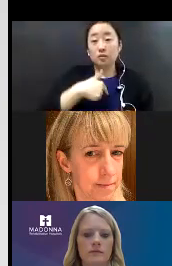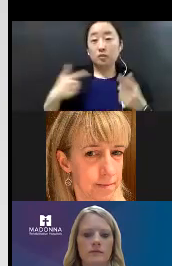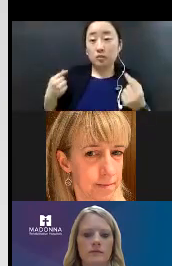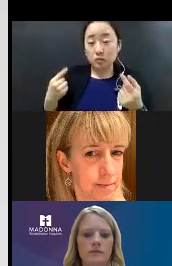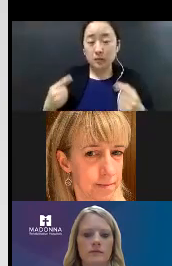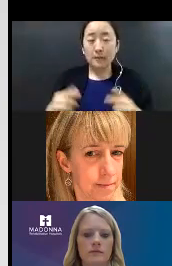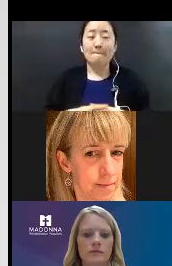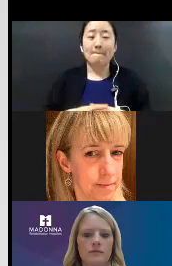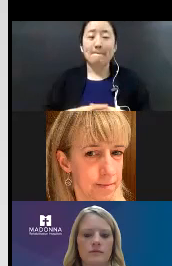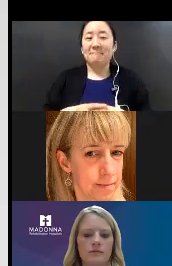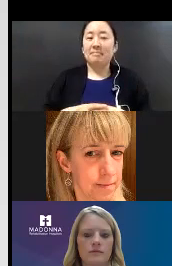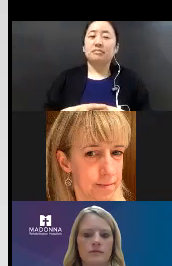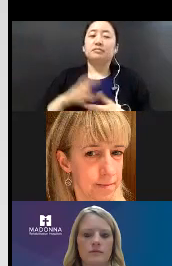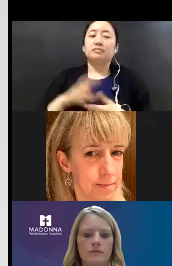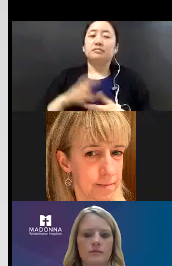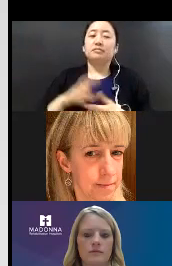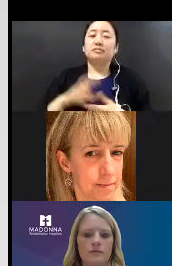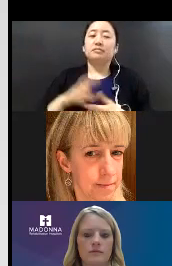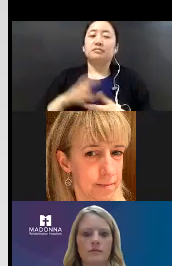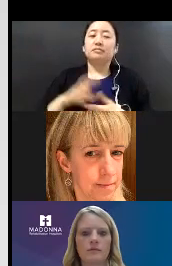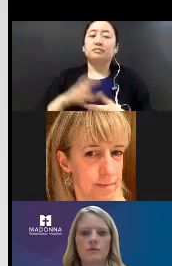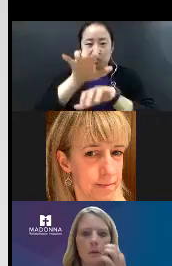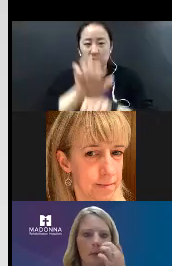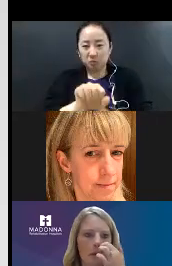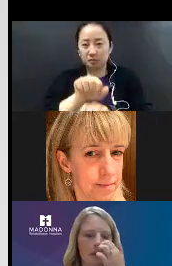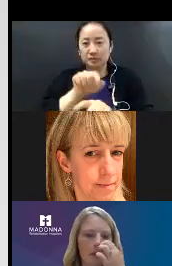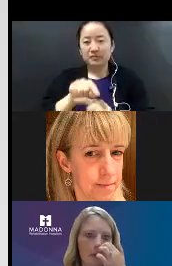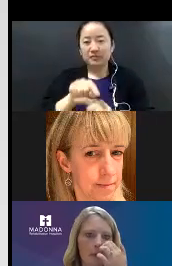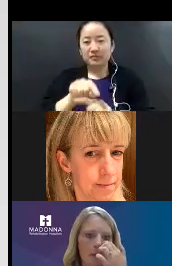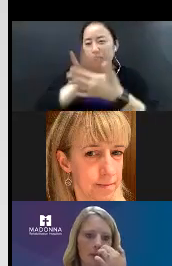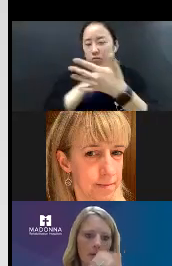TWO-HOUR BLOCK OF TIME ON THE THERAPIST'S SCHEDULE.